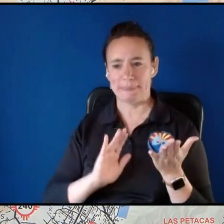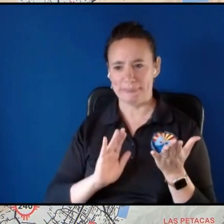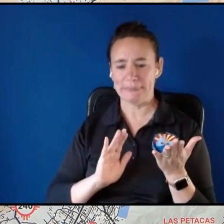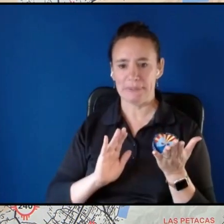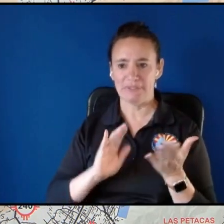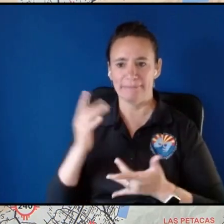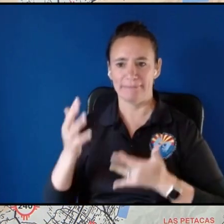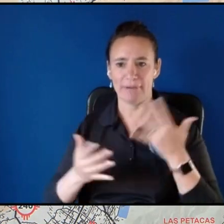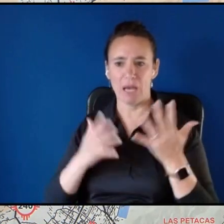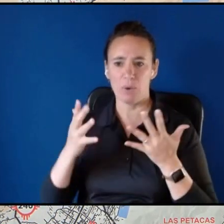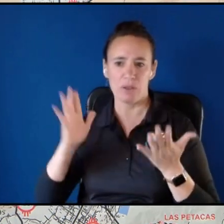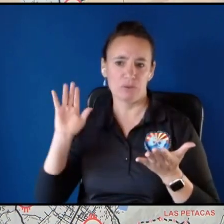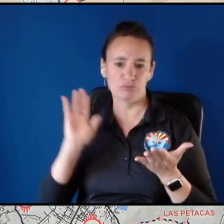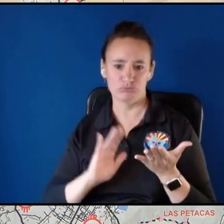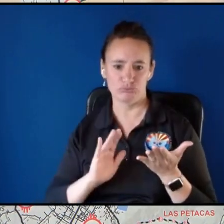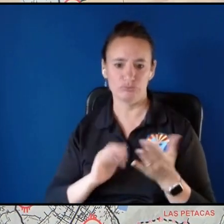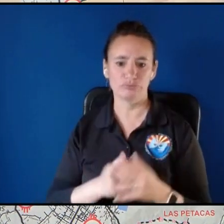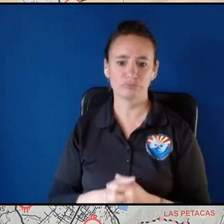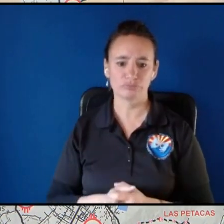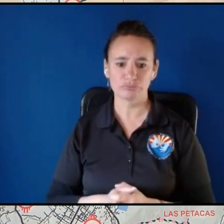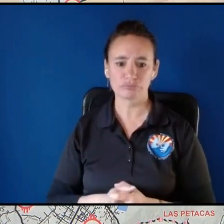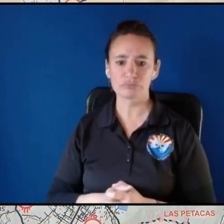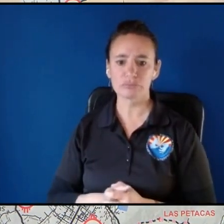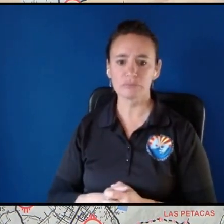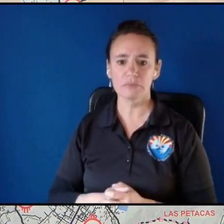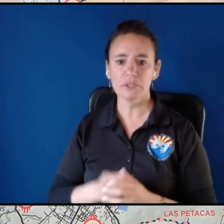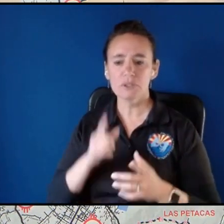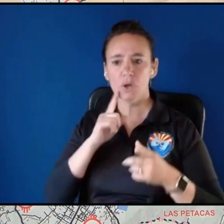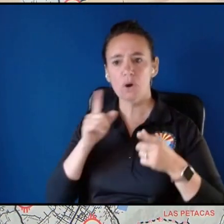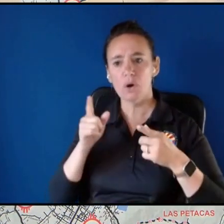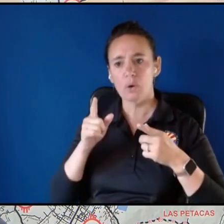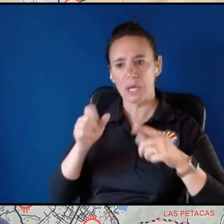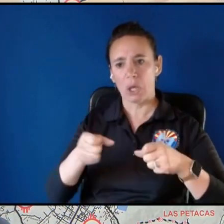indirect control line construction until we can get